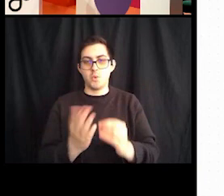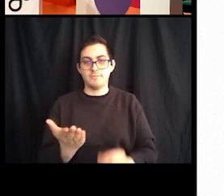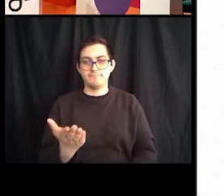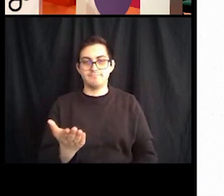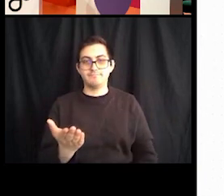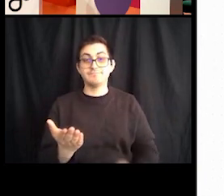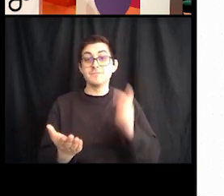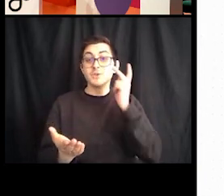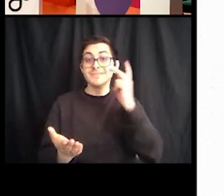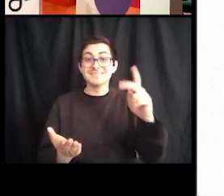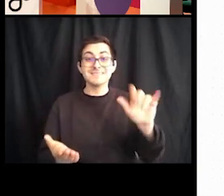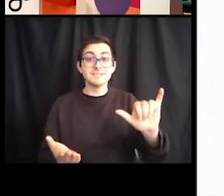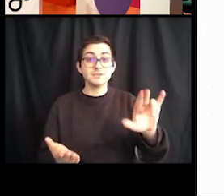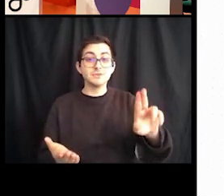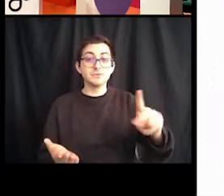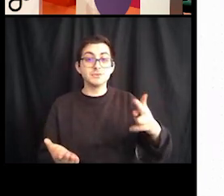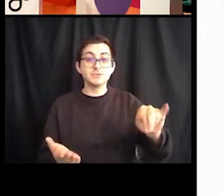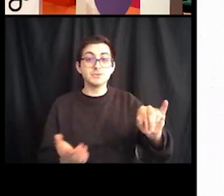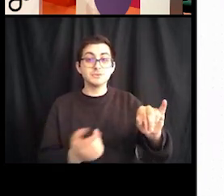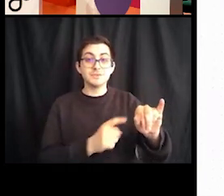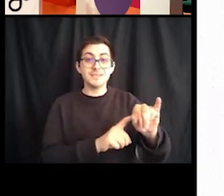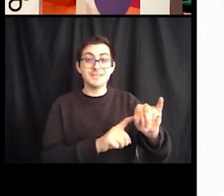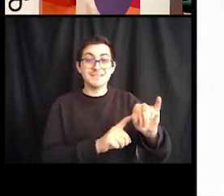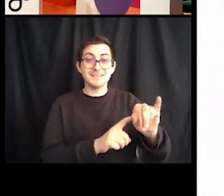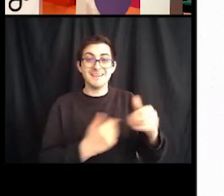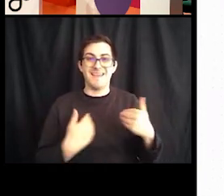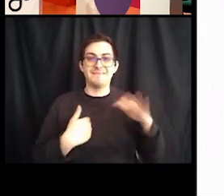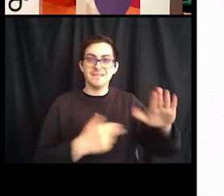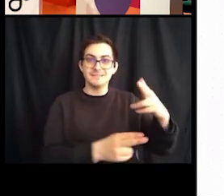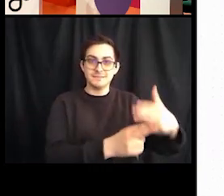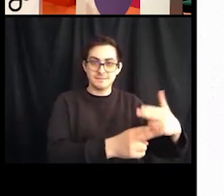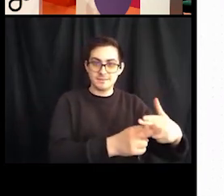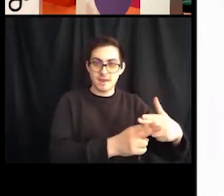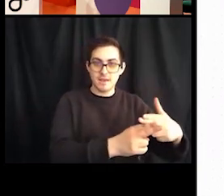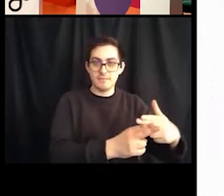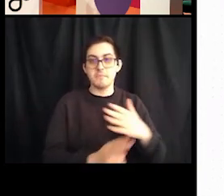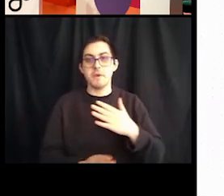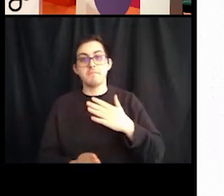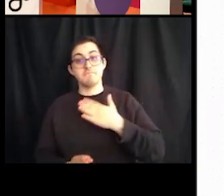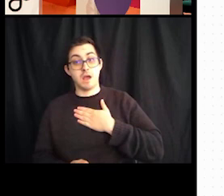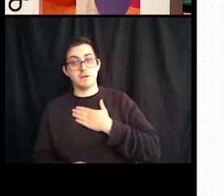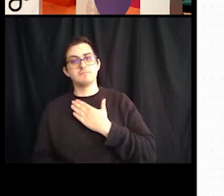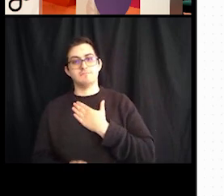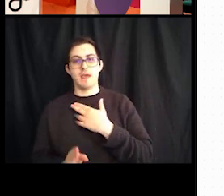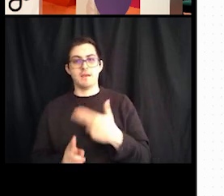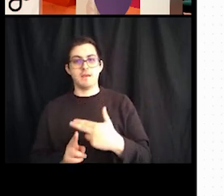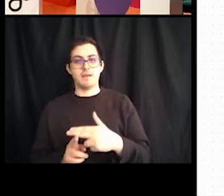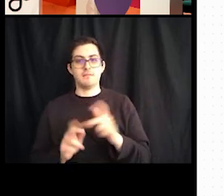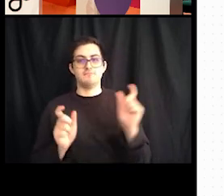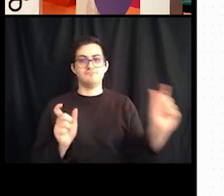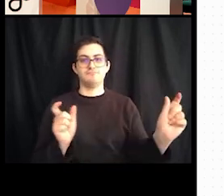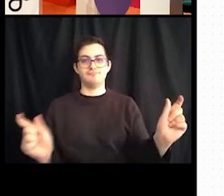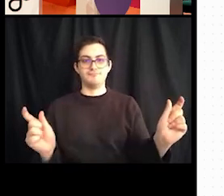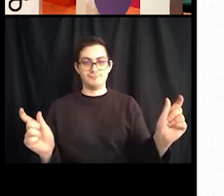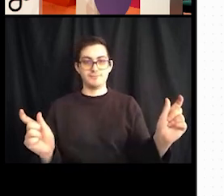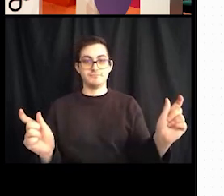you can see that his sticky says his name on it and mine has my name on it. If you like to reduce your bias while you're